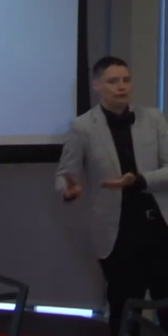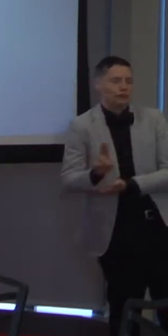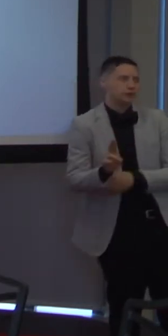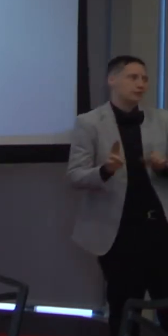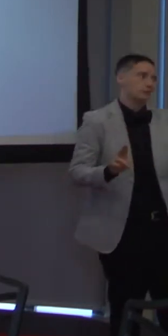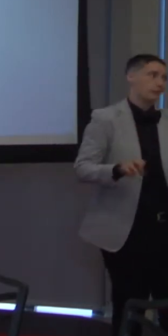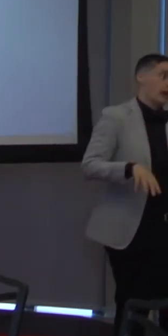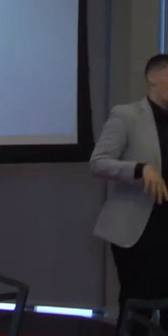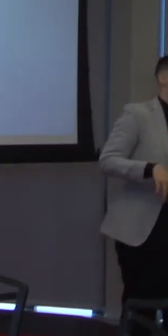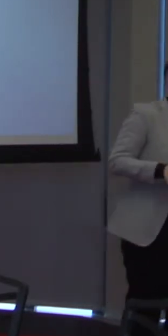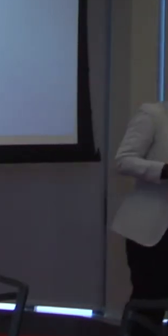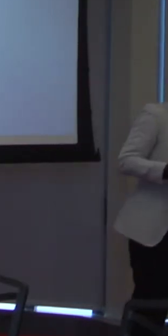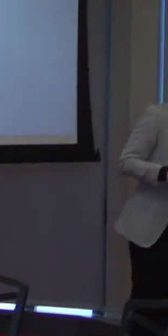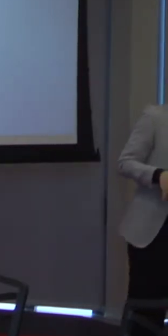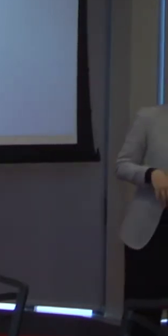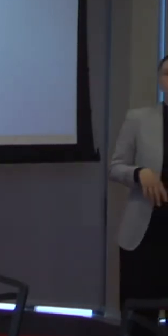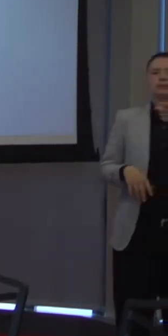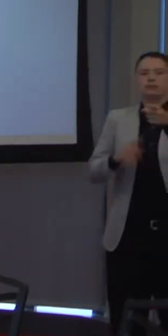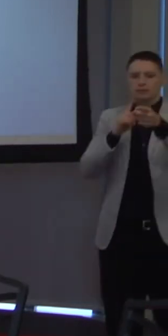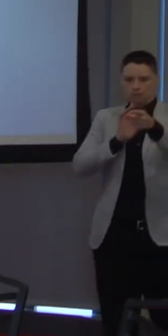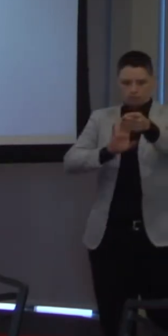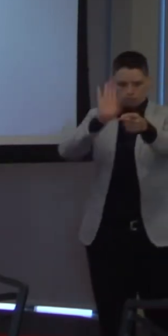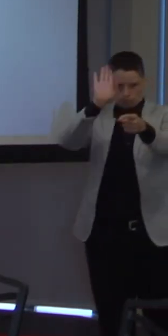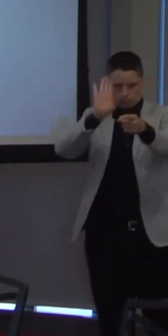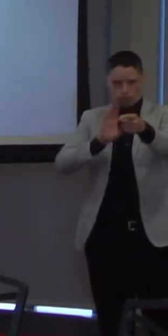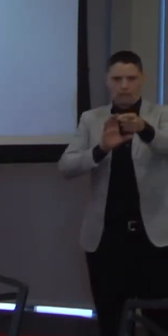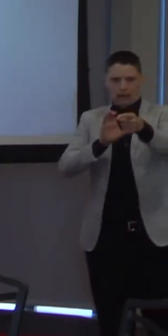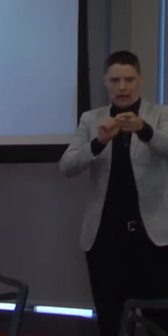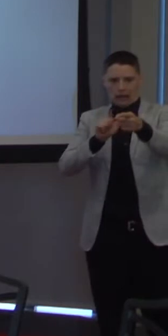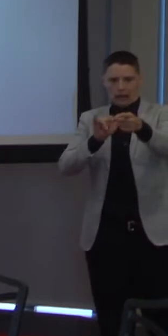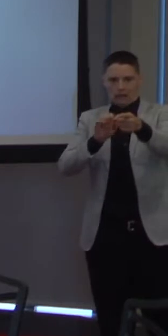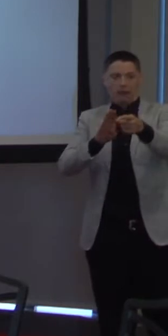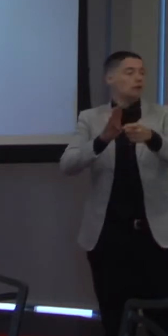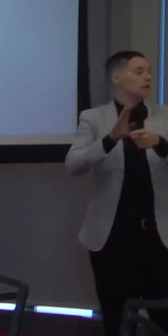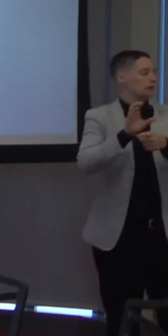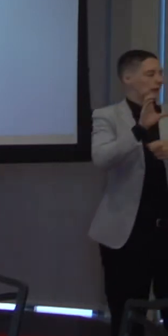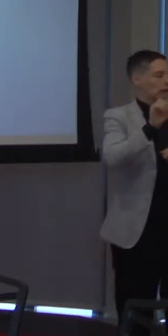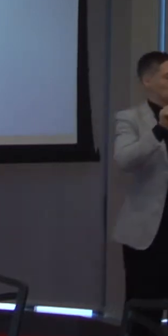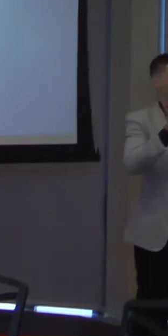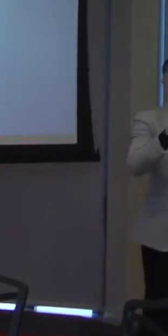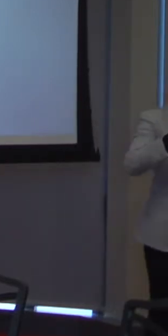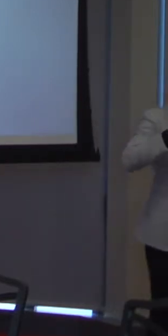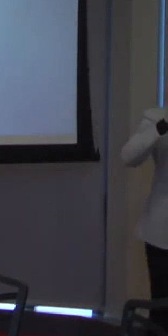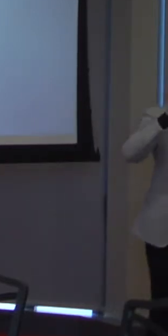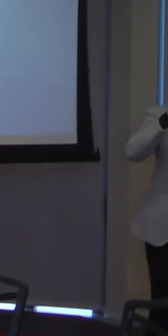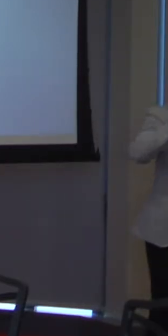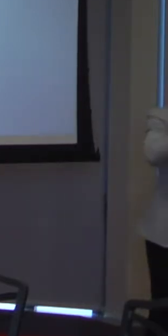(student mumbles) [Attendee] I heard there was a YouTube video that delves into stuff like this--